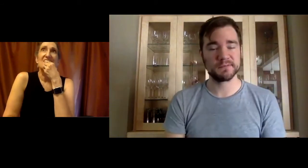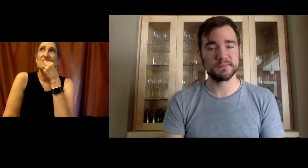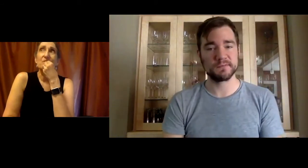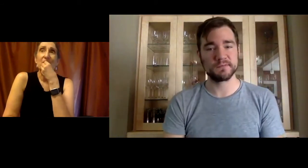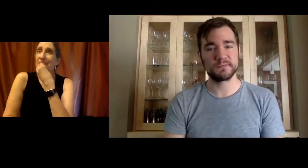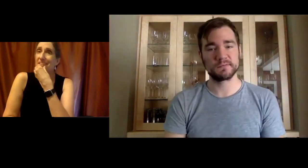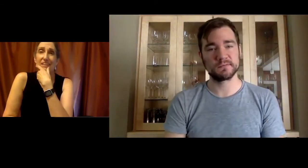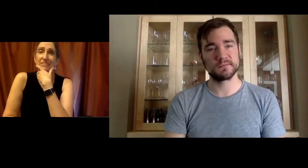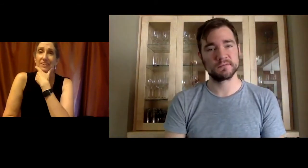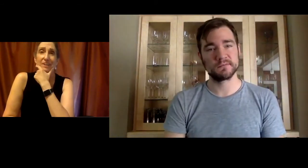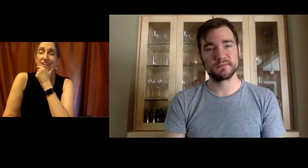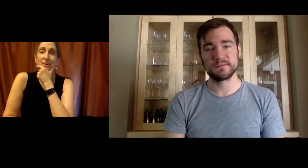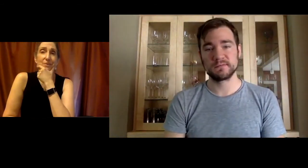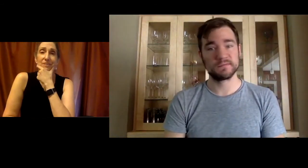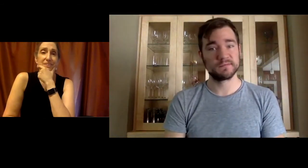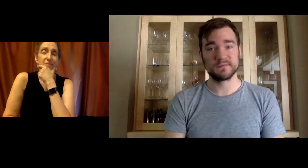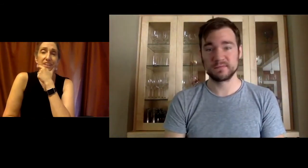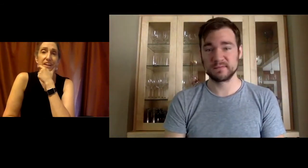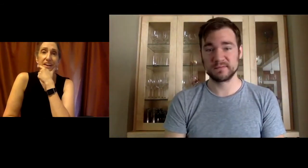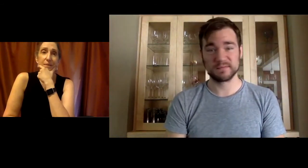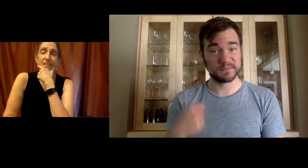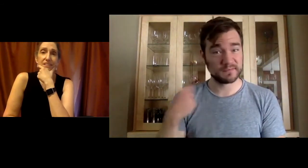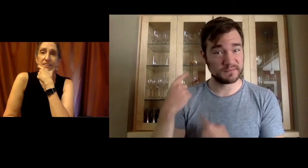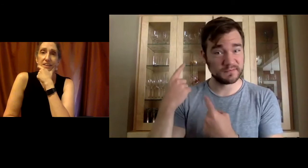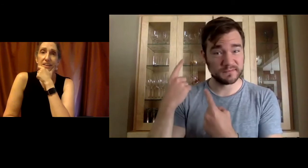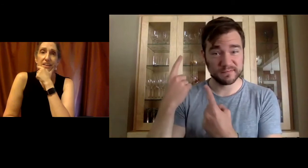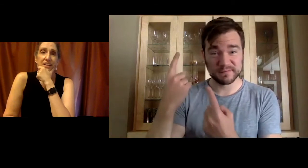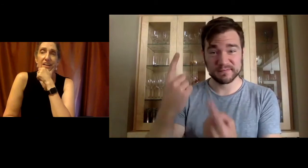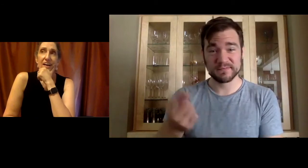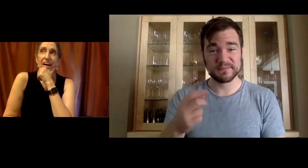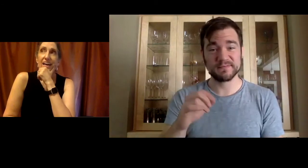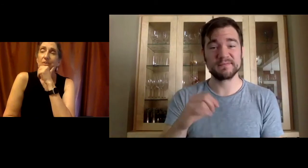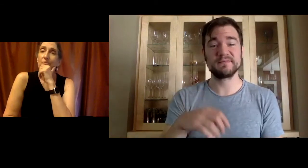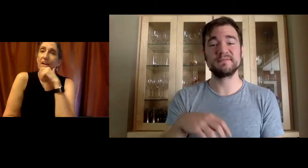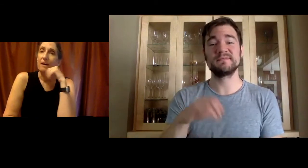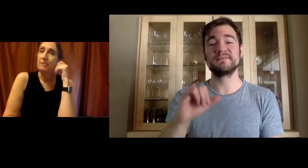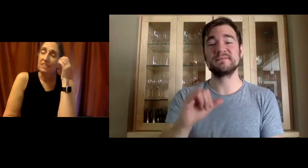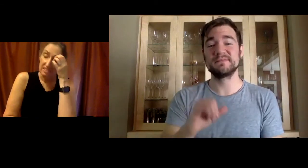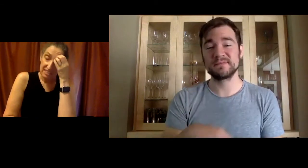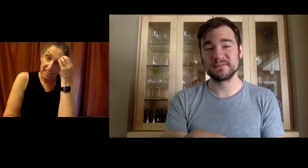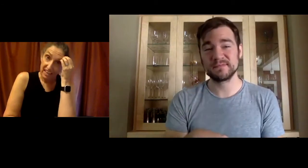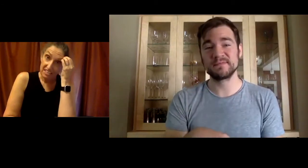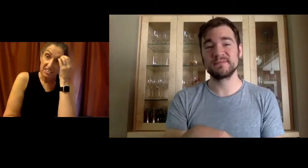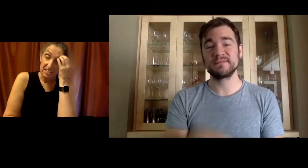there's no deaf theater left here right now, not really. I mean, I, what happened is NST,